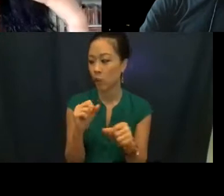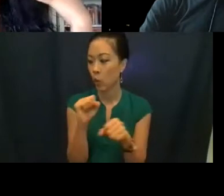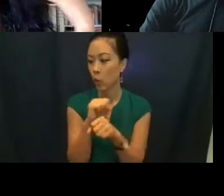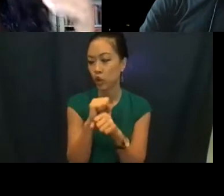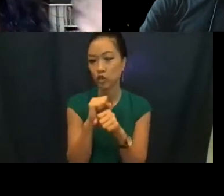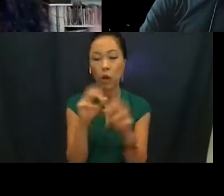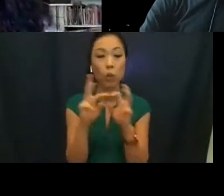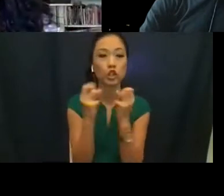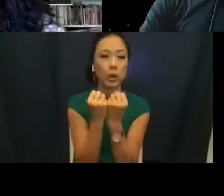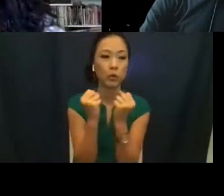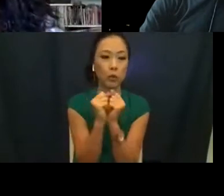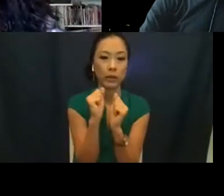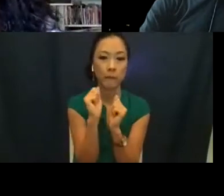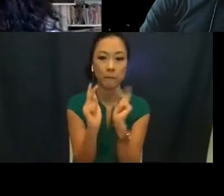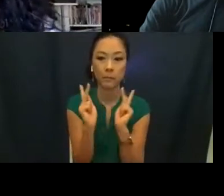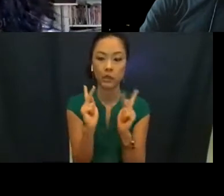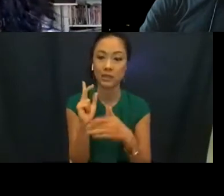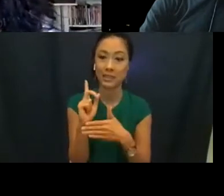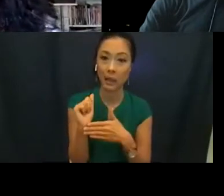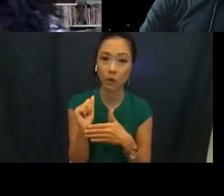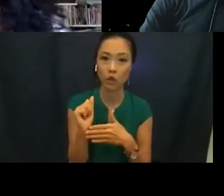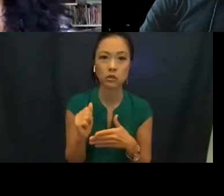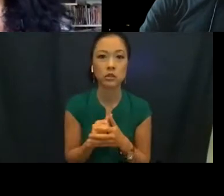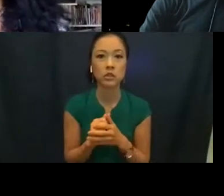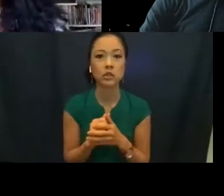hard of hearing, in the case of working with my mom who has dementia